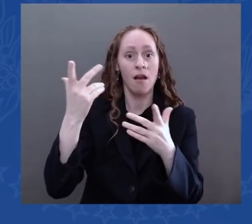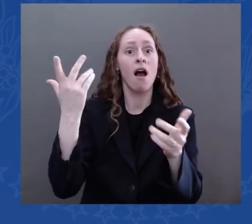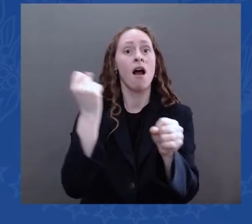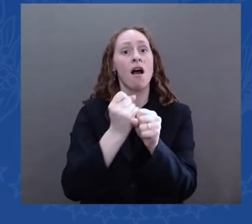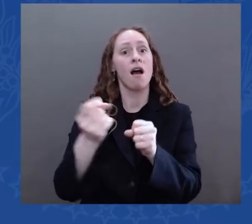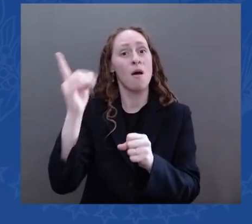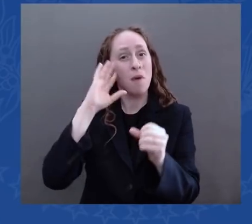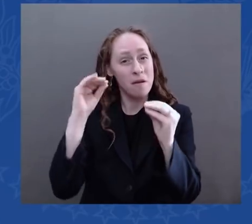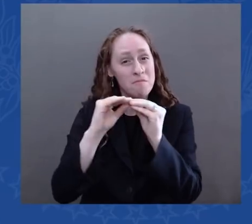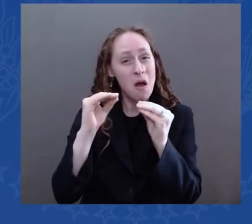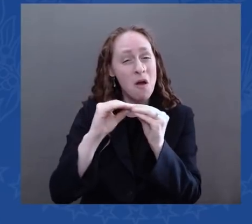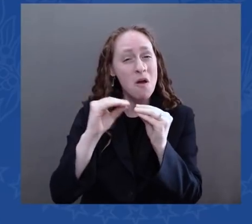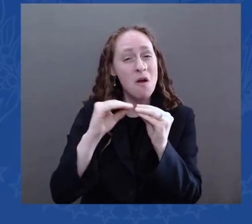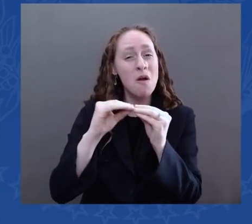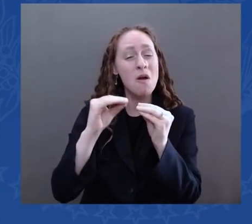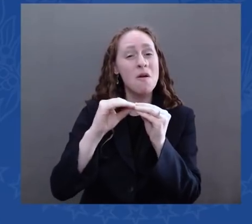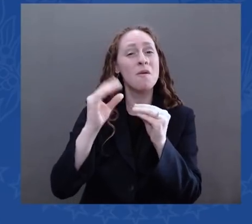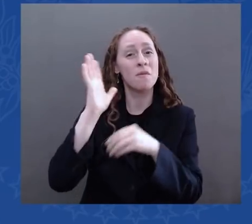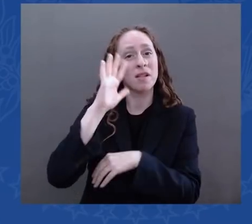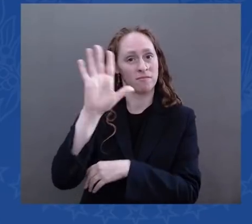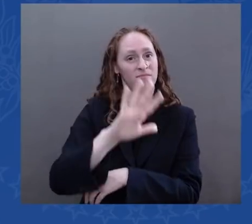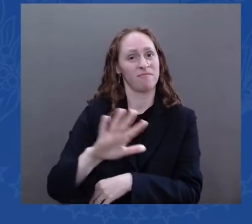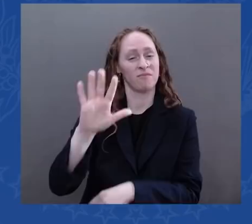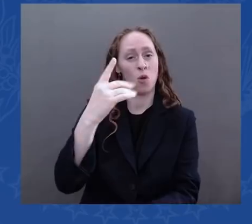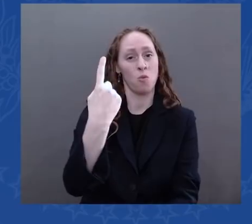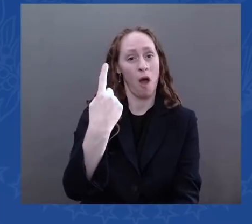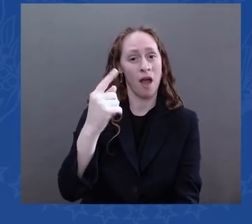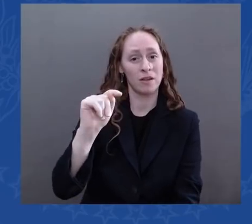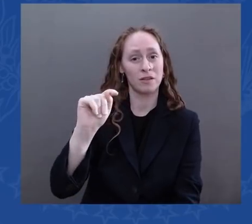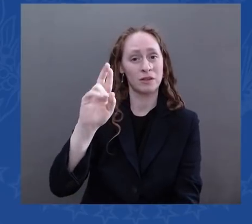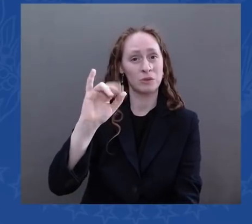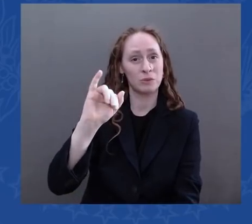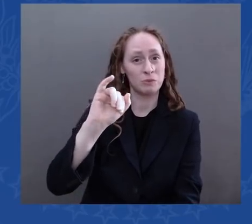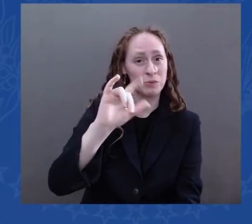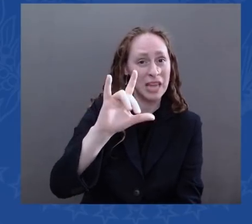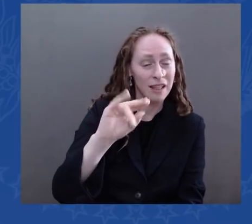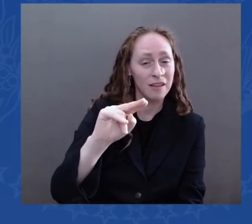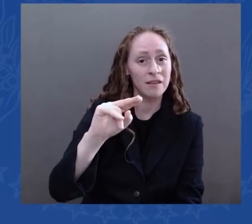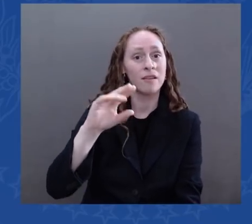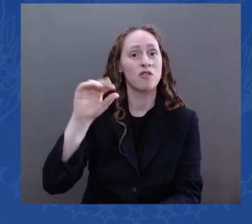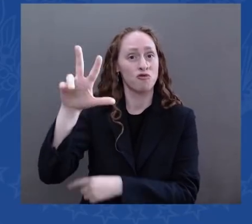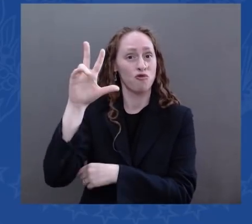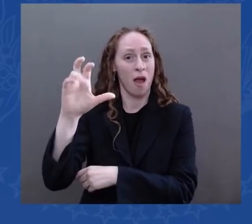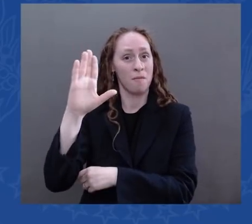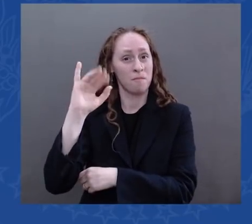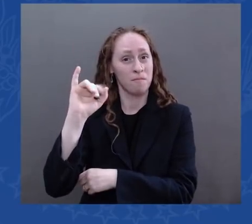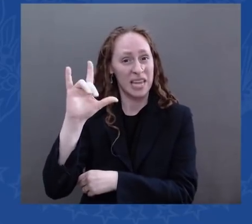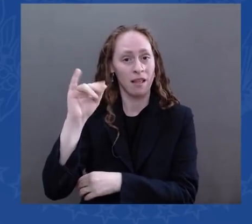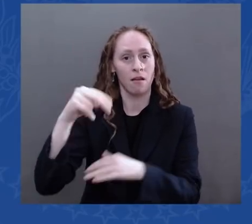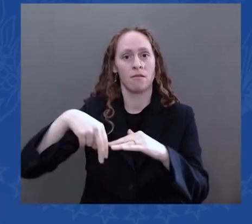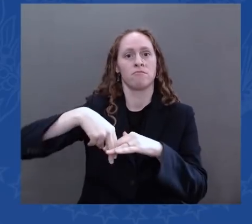One trillion three hundred billion dollars. That would be the largest one-year reduction in the deficit in U.S. history.